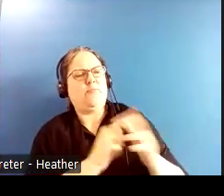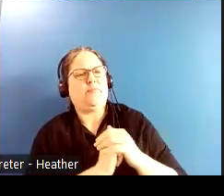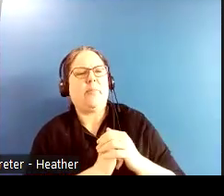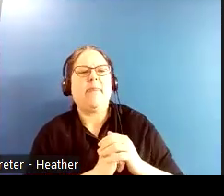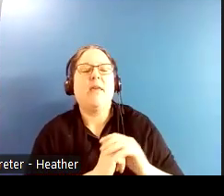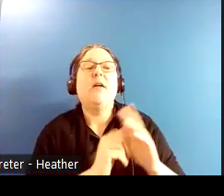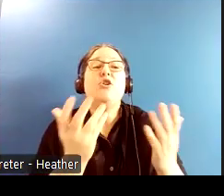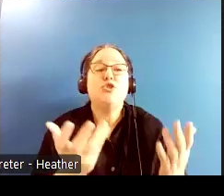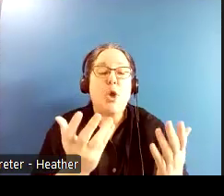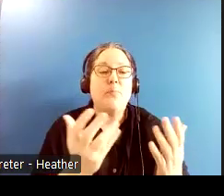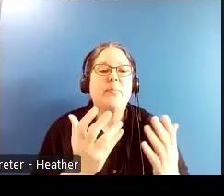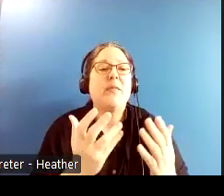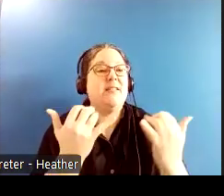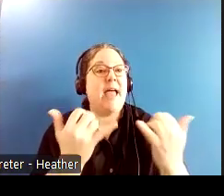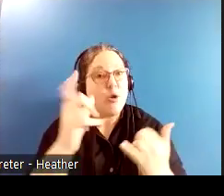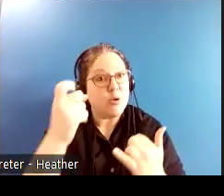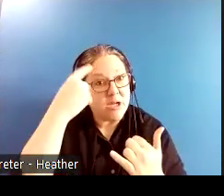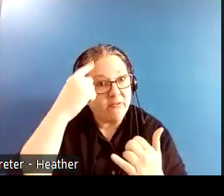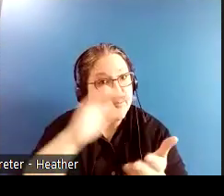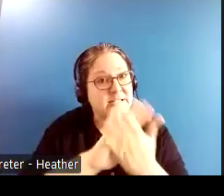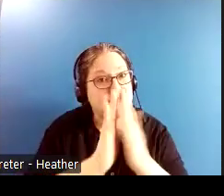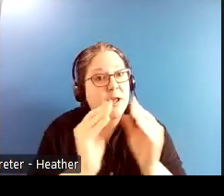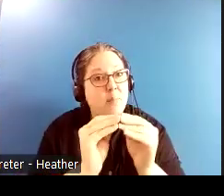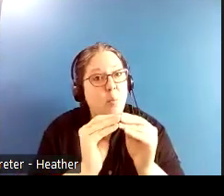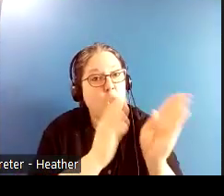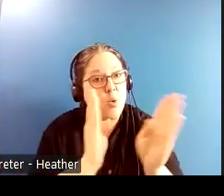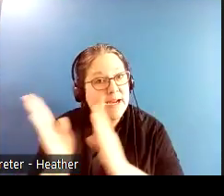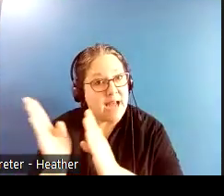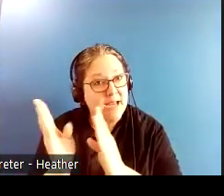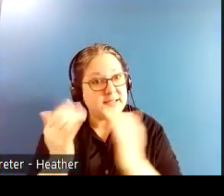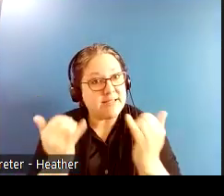the time when governments got organized enough that they started collecting more systematic